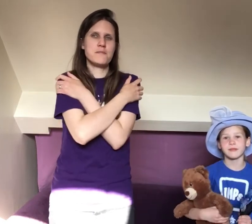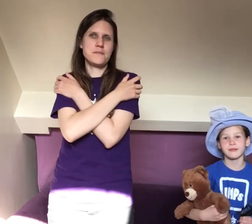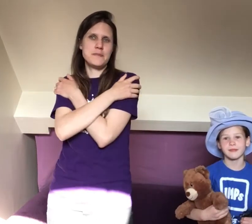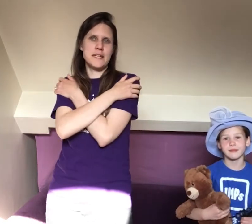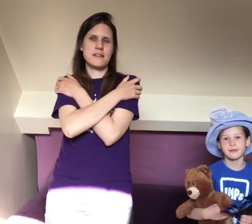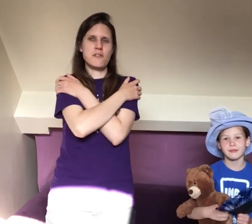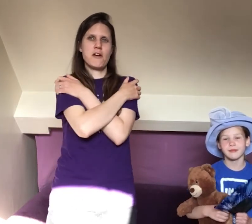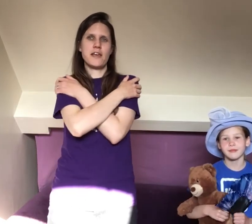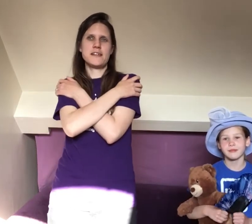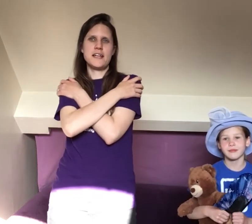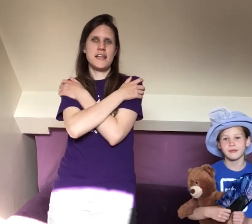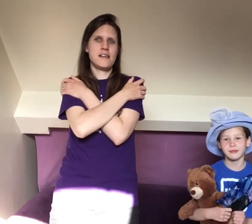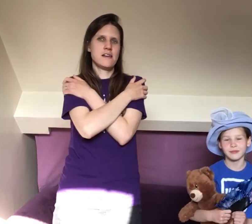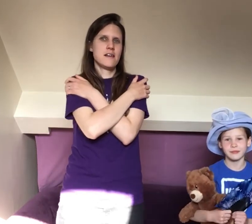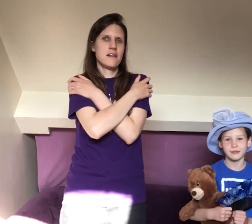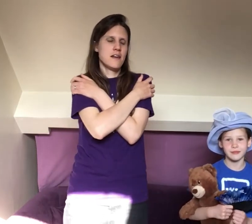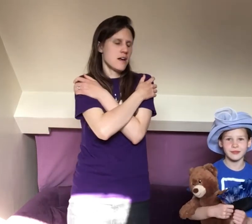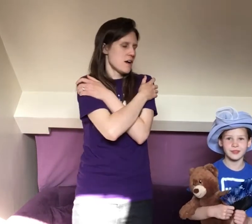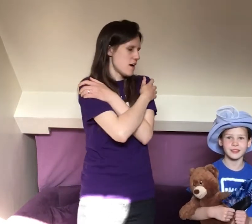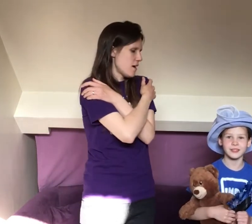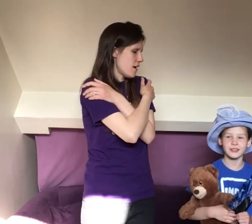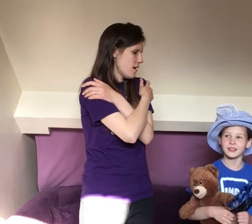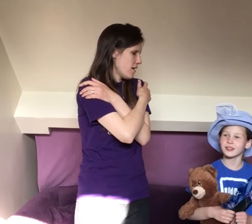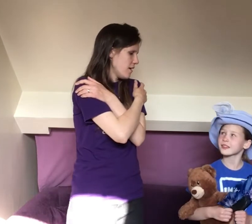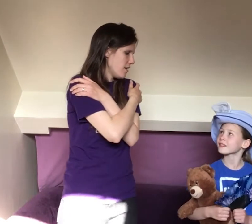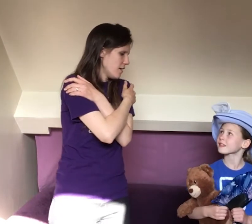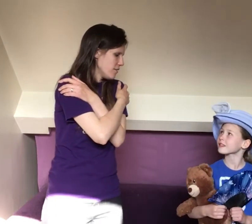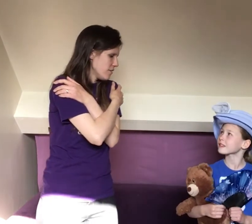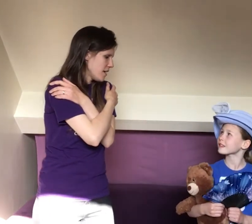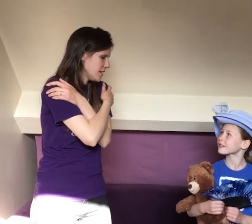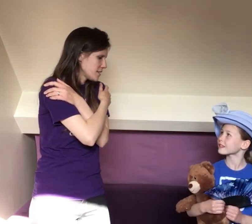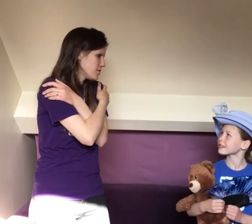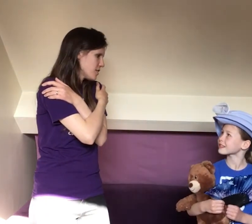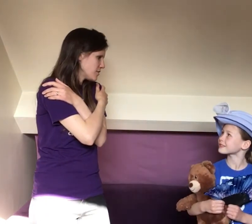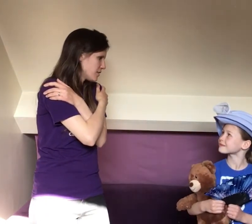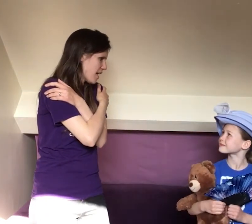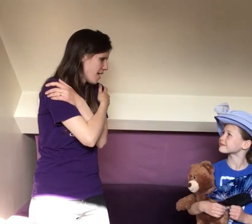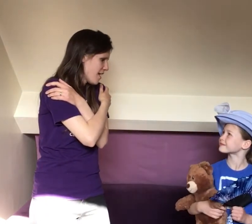and pretend that you’re hugging a teddy. right, let’s go straight on there.